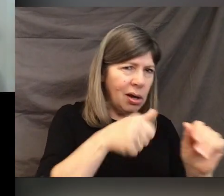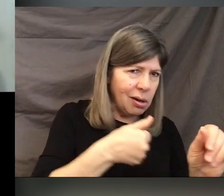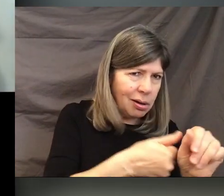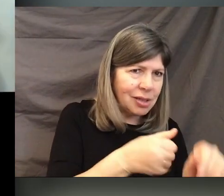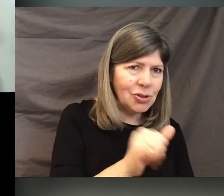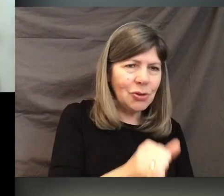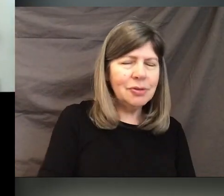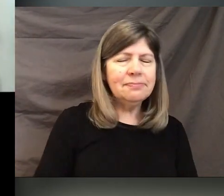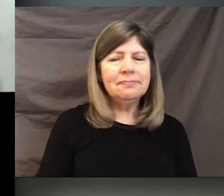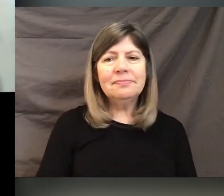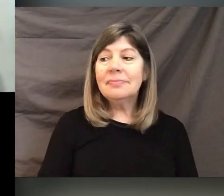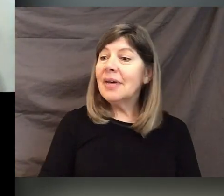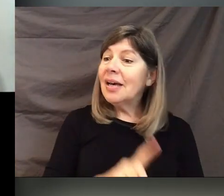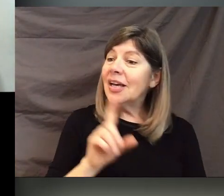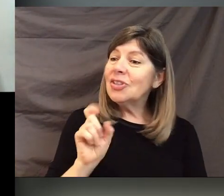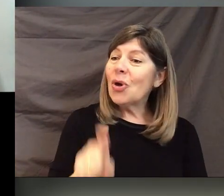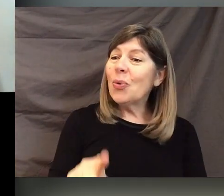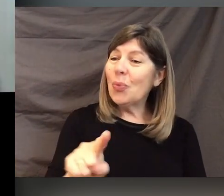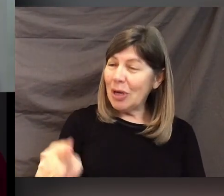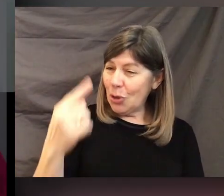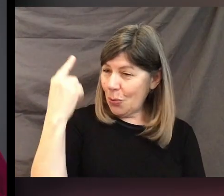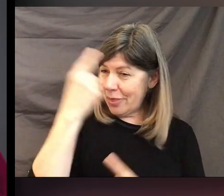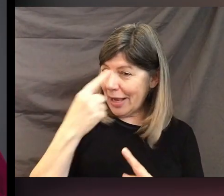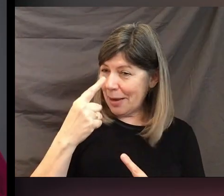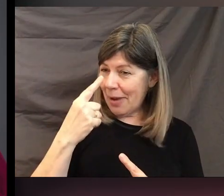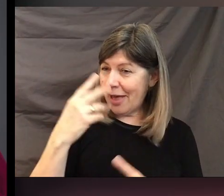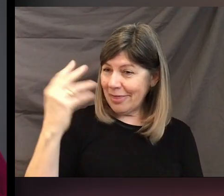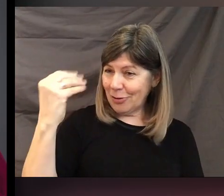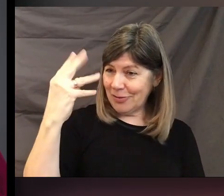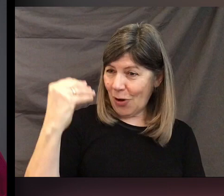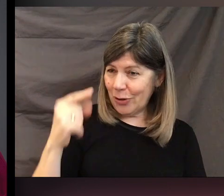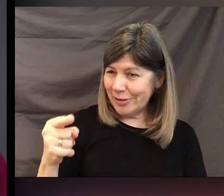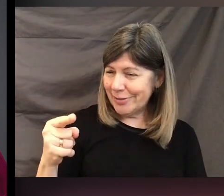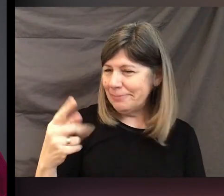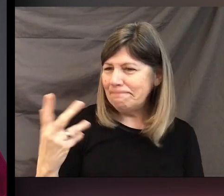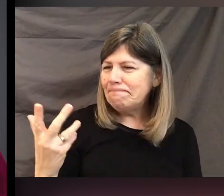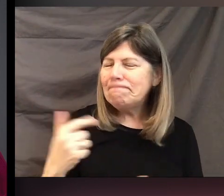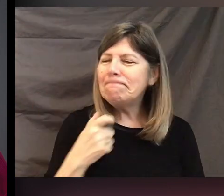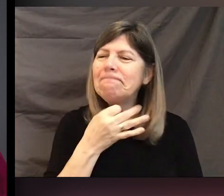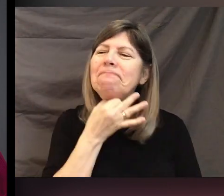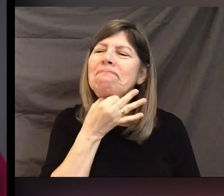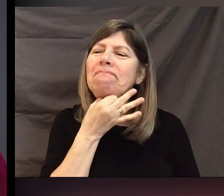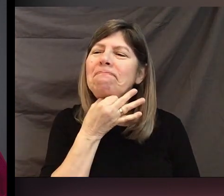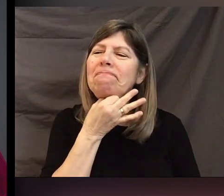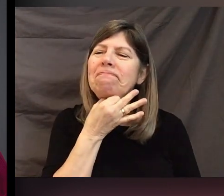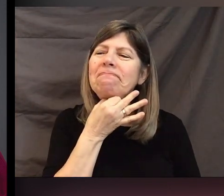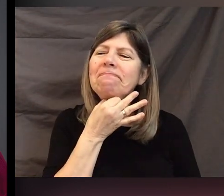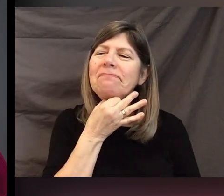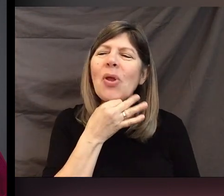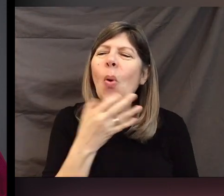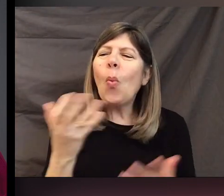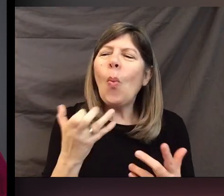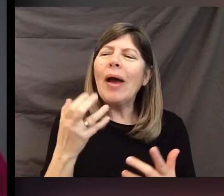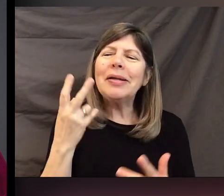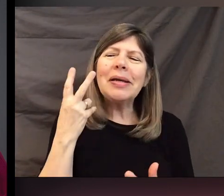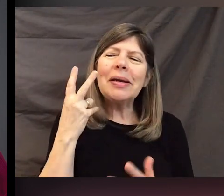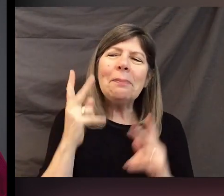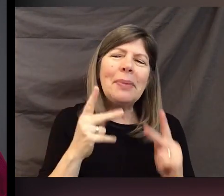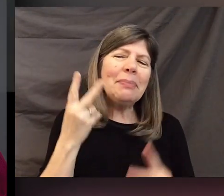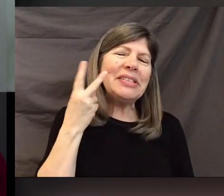So when you think about those portraits, though, is there something that people can tell about you when they look at your photo?